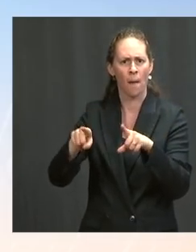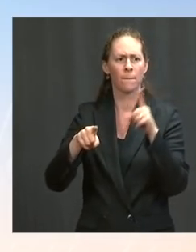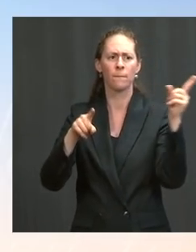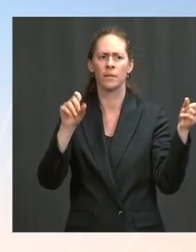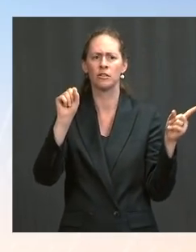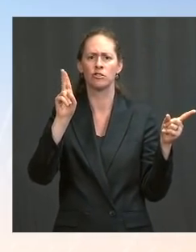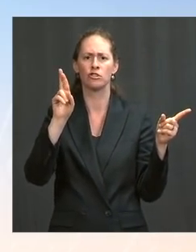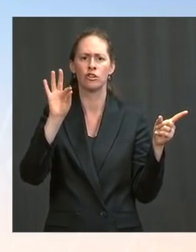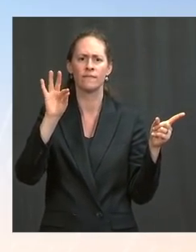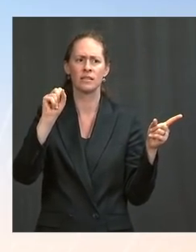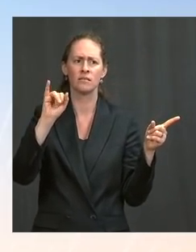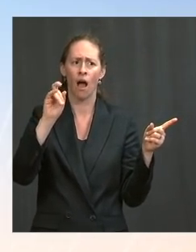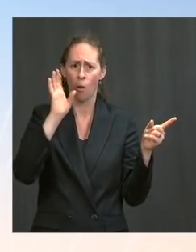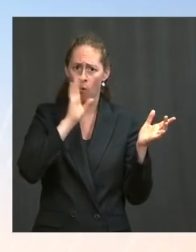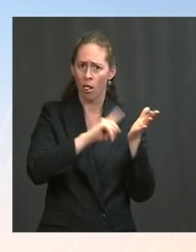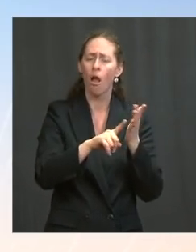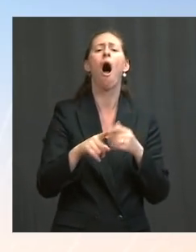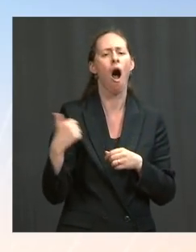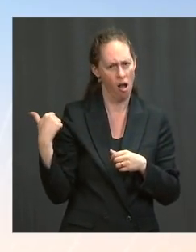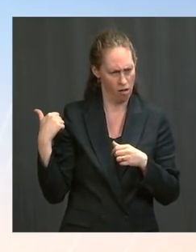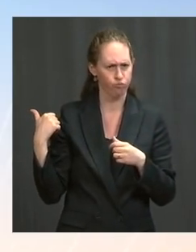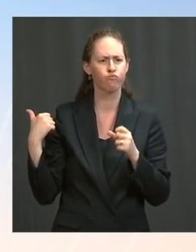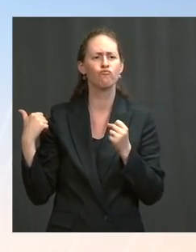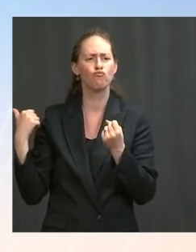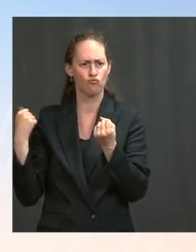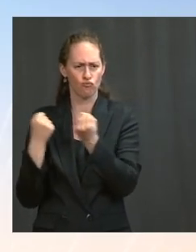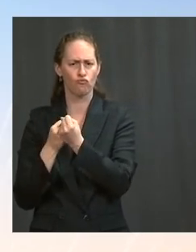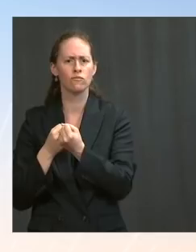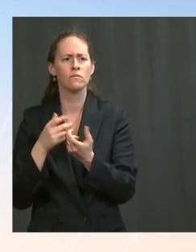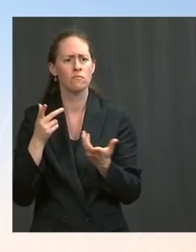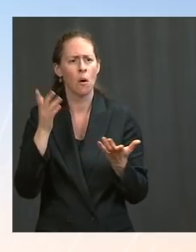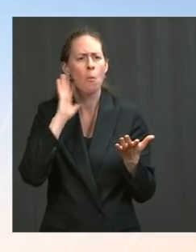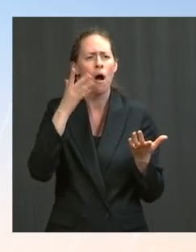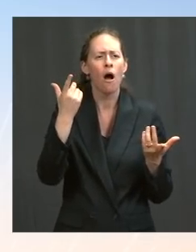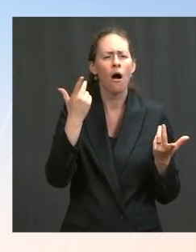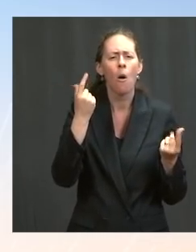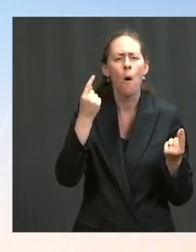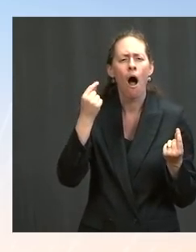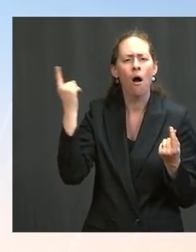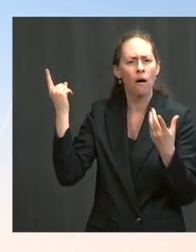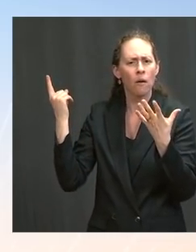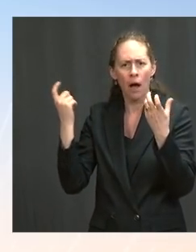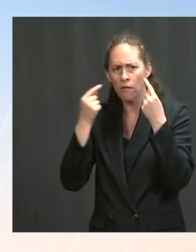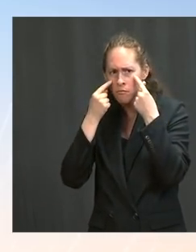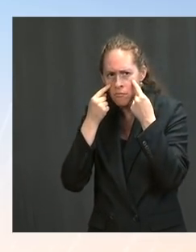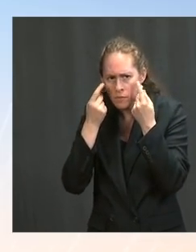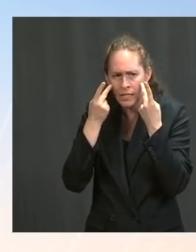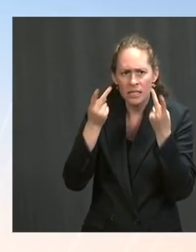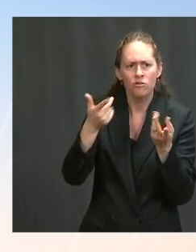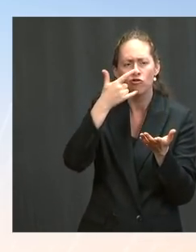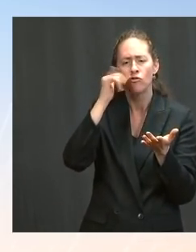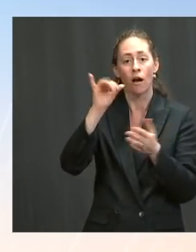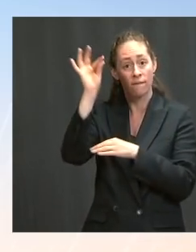The Press: Can you expand on that just a bit? Would he like to see that federally run? Would he like to see consideration